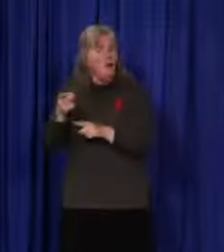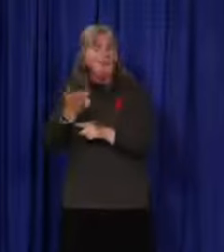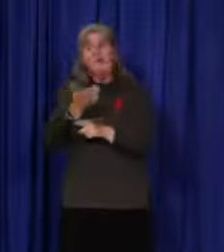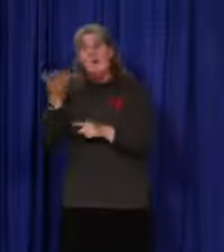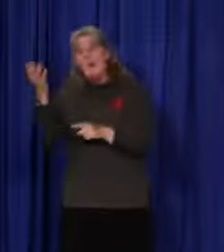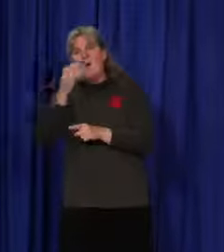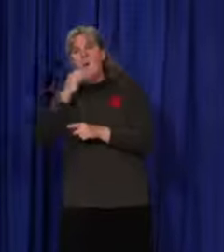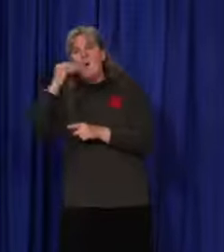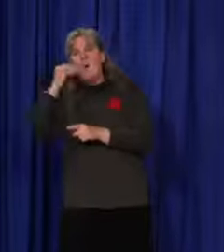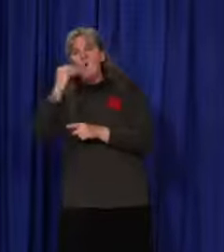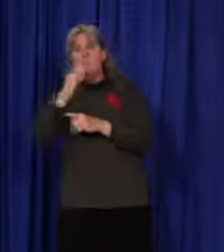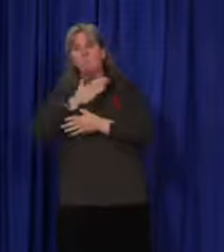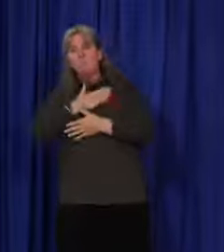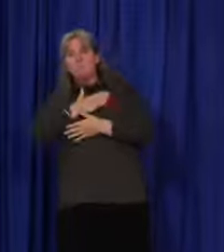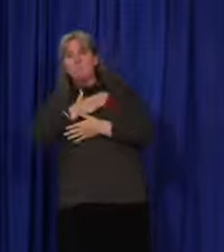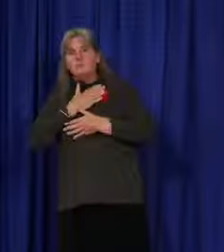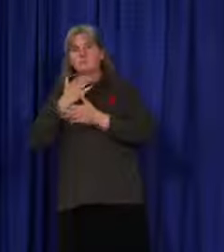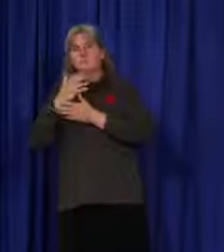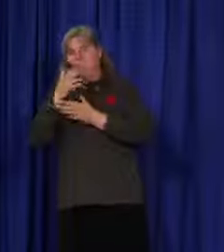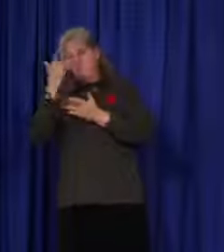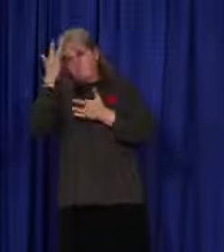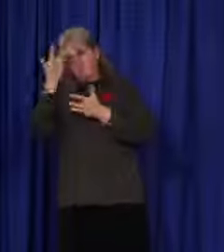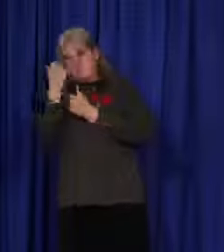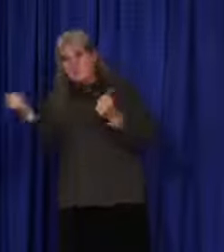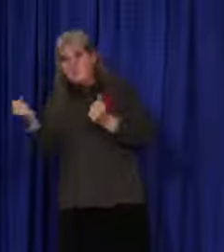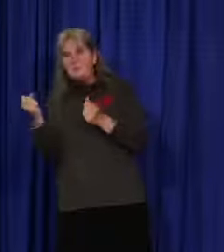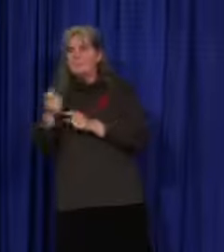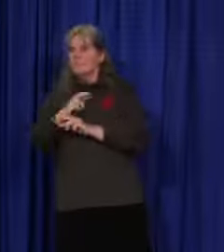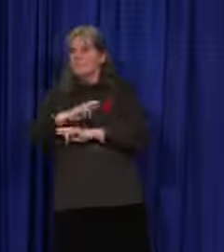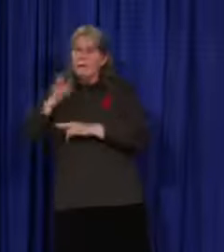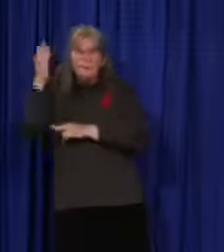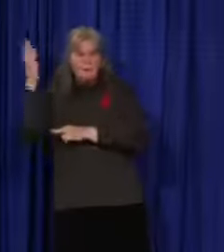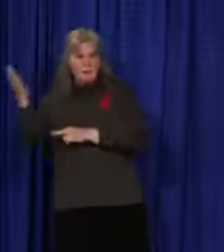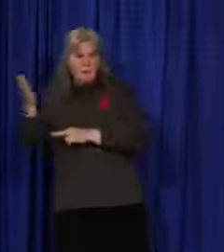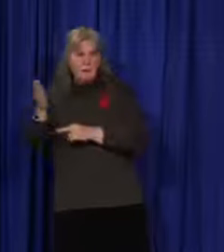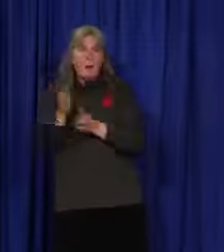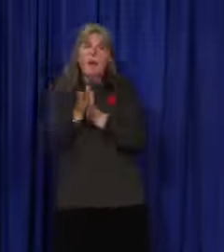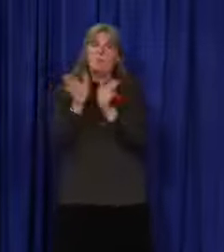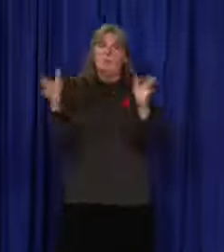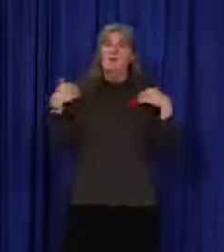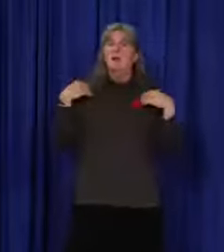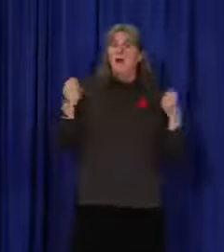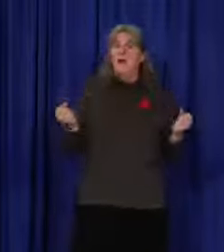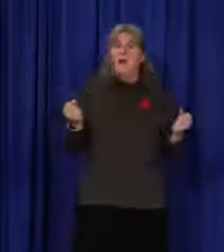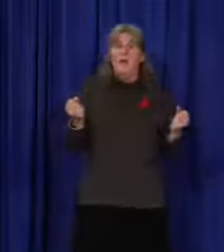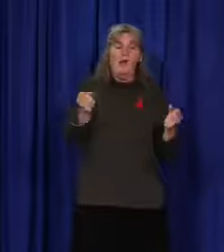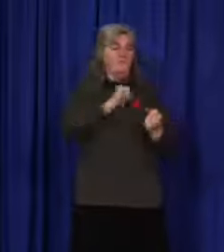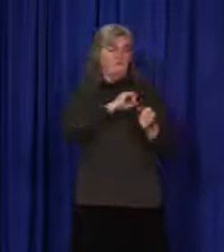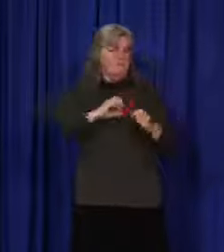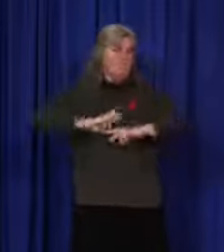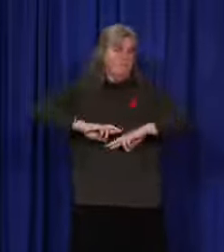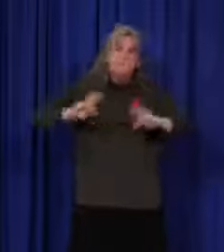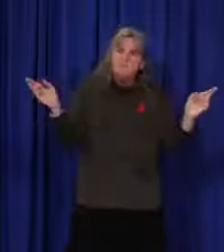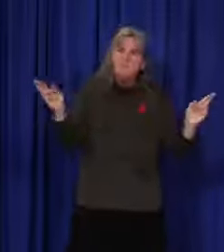Meanwhile as we head optimistically into some welcome warmer weather, stay safe, stay